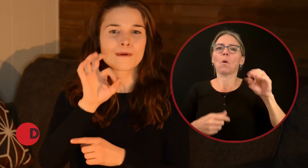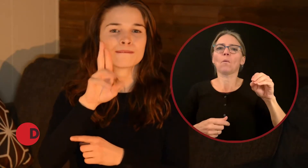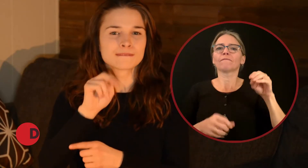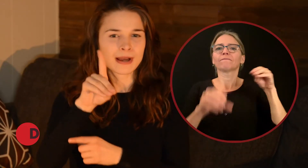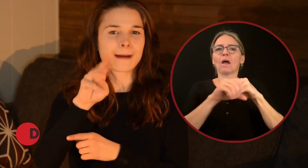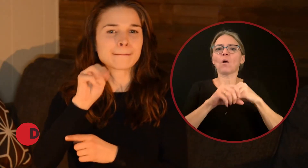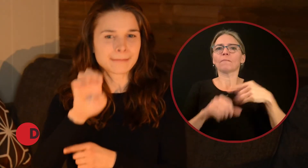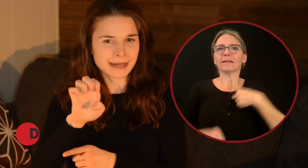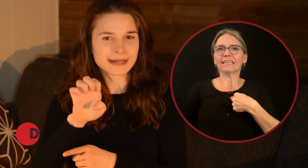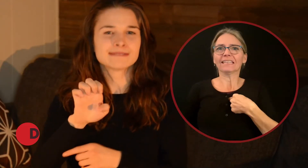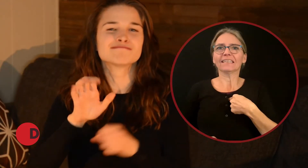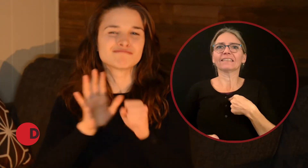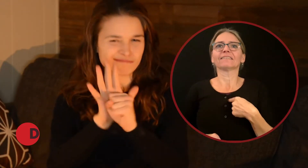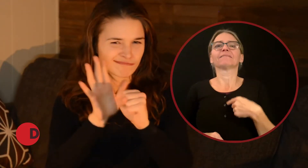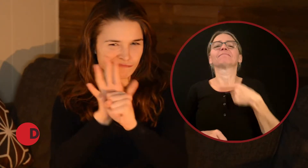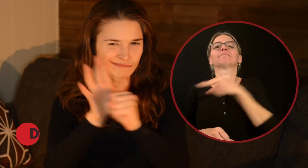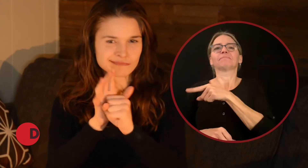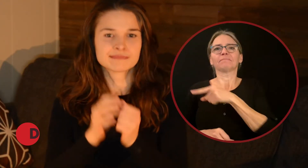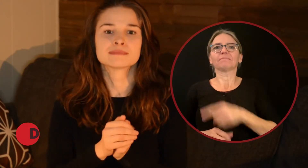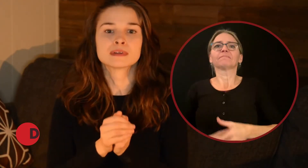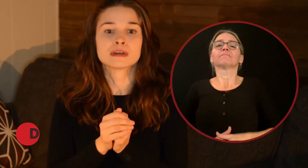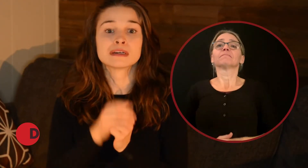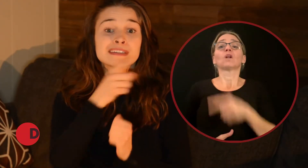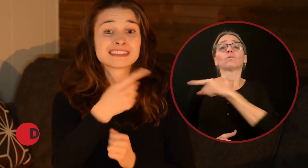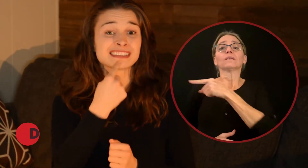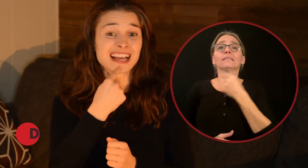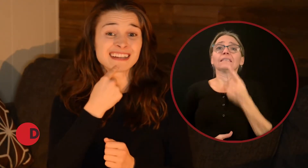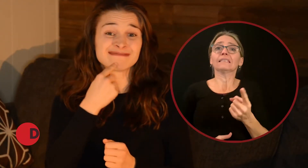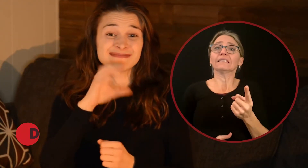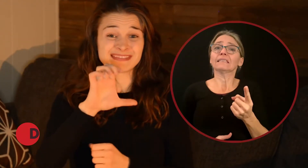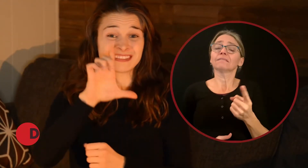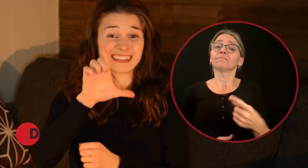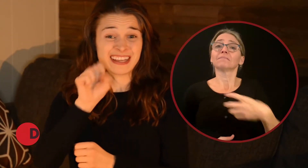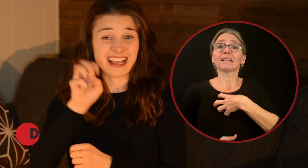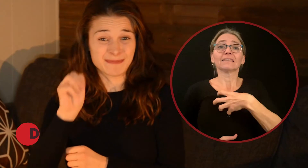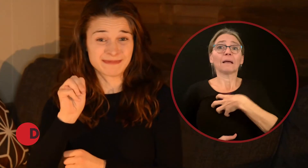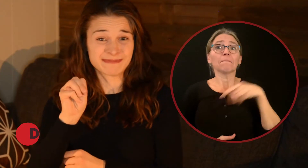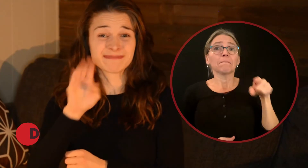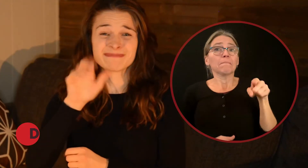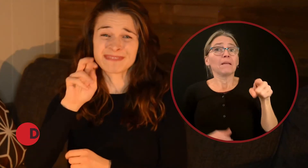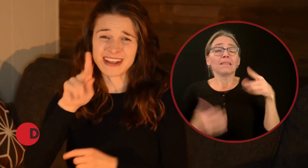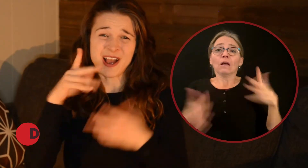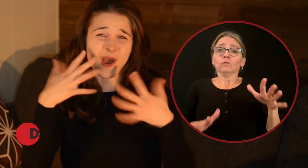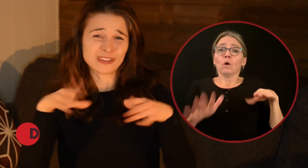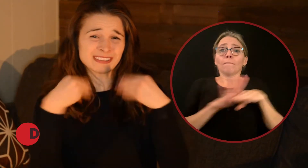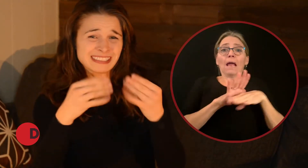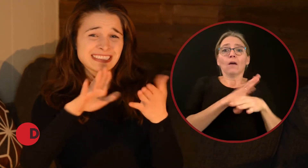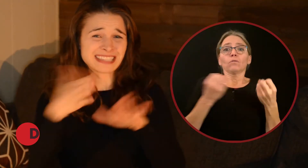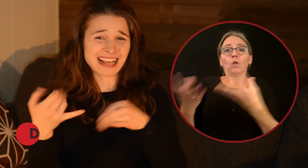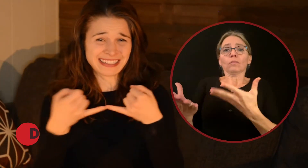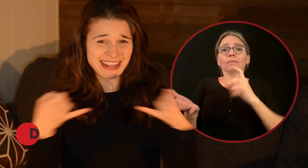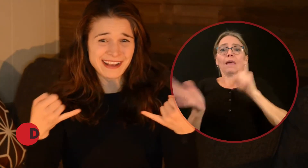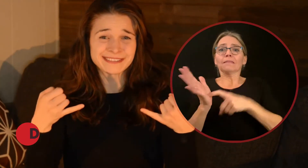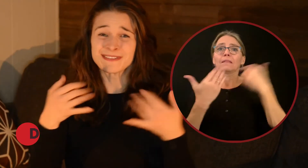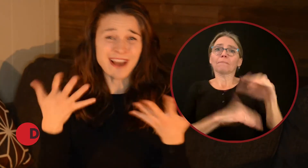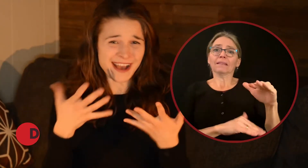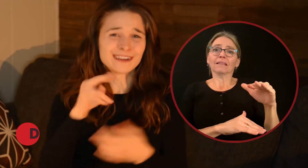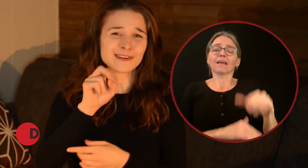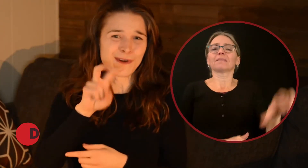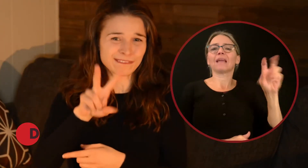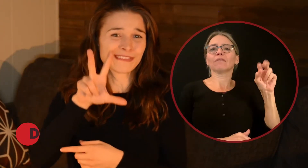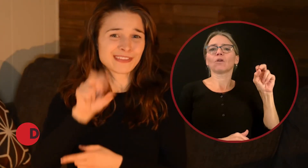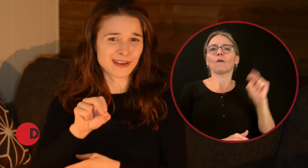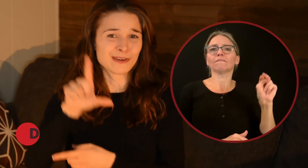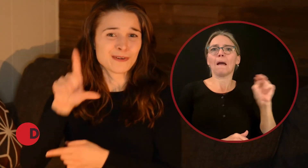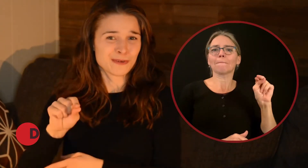GoFundMe campaign. He says CLSM’s bank has given a deadline of 30